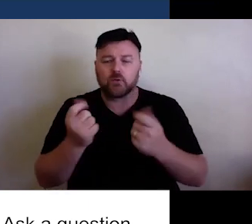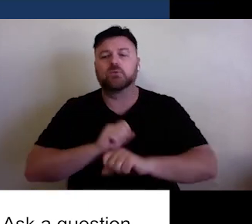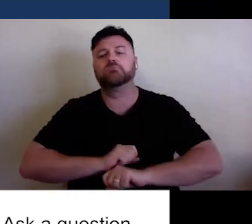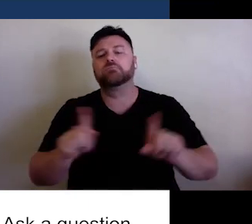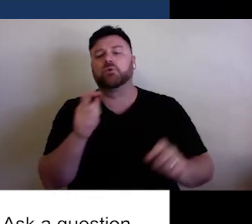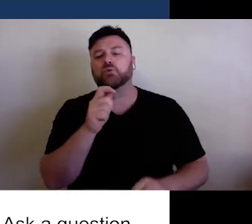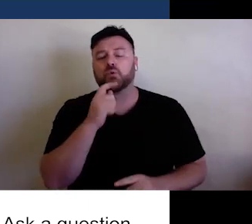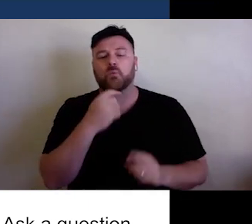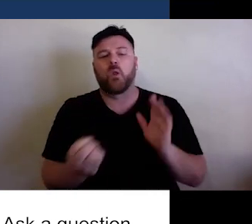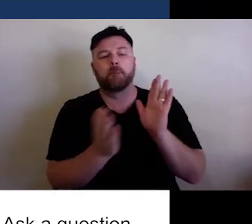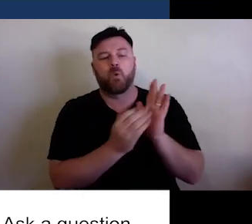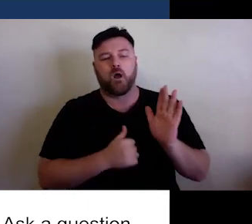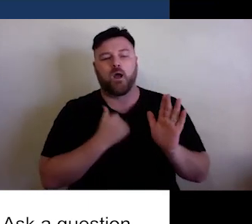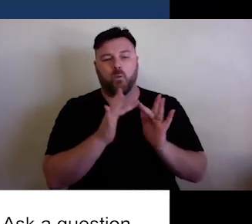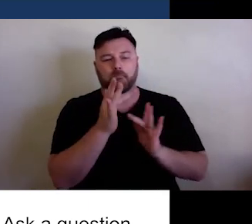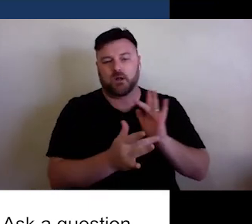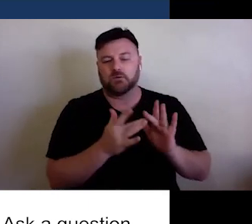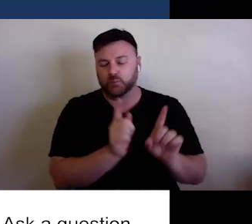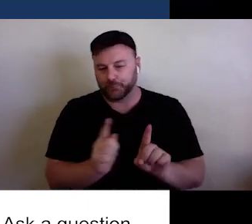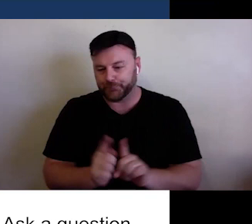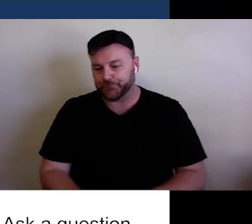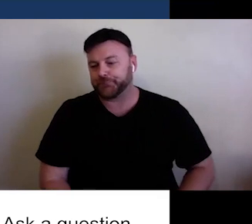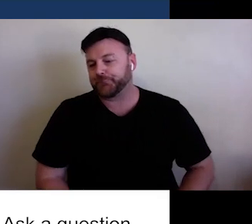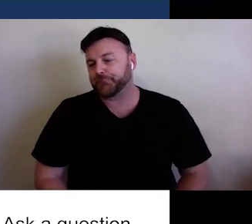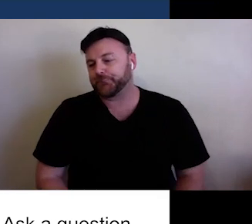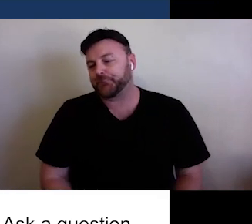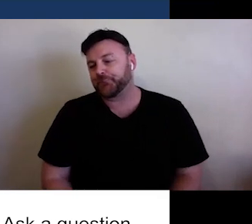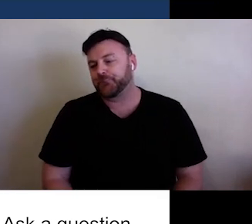should now see a power plnt slide to introduce our guests. There is a